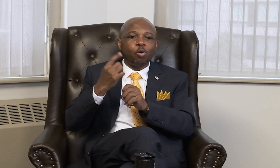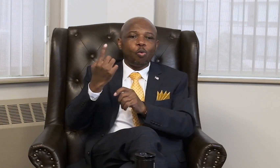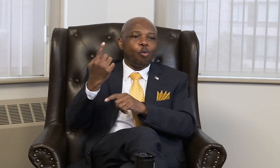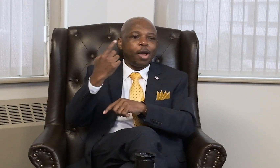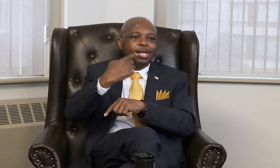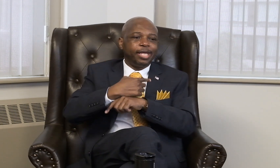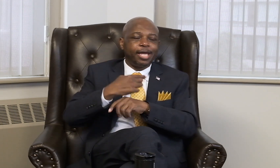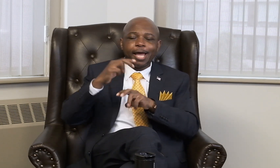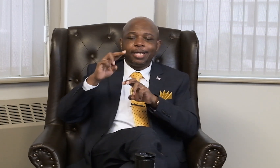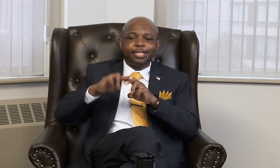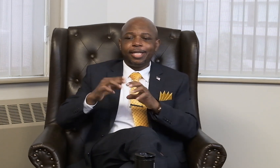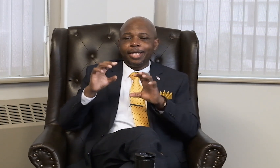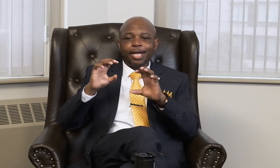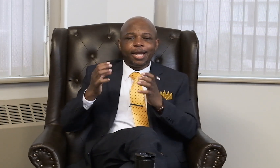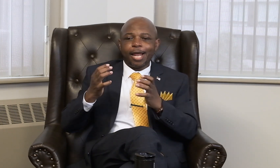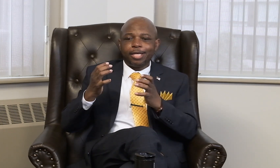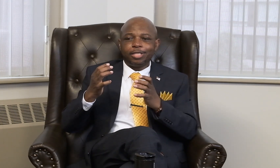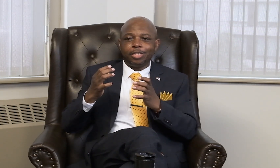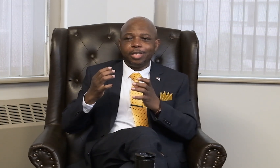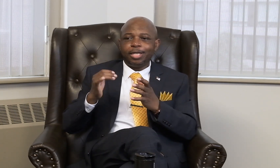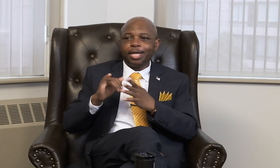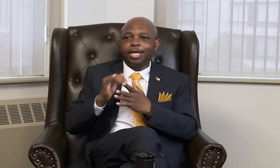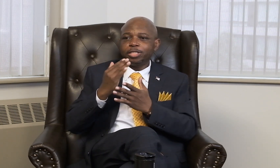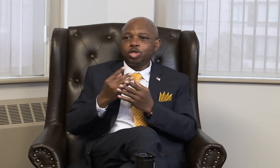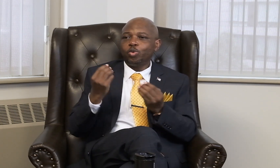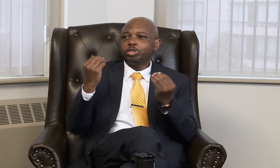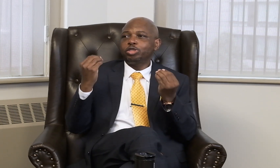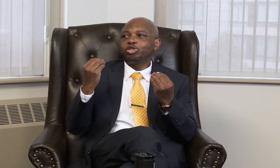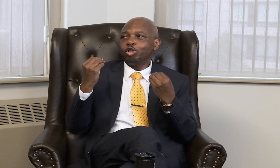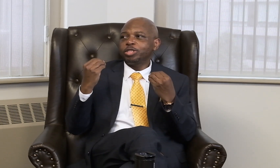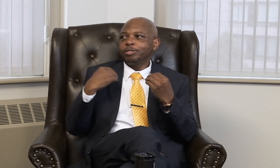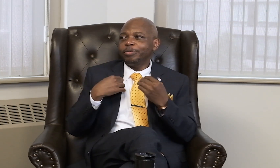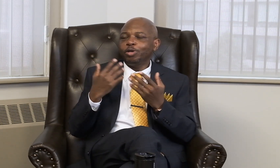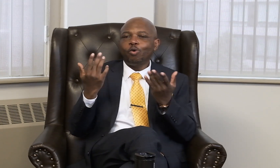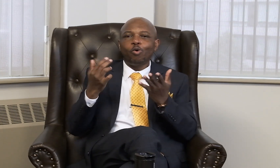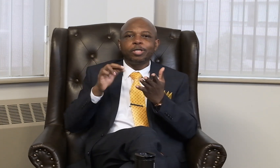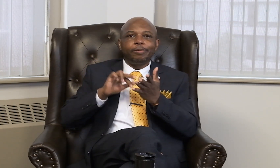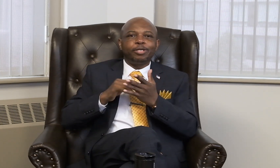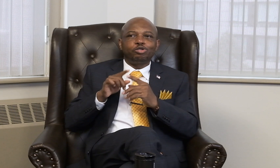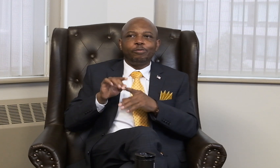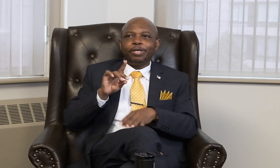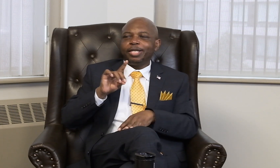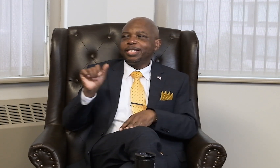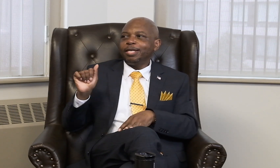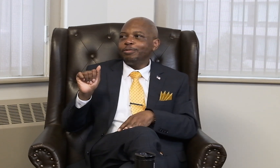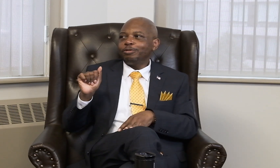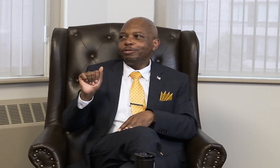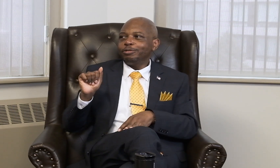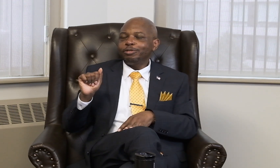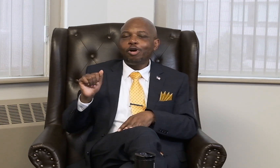not even one day went by while sitting in class did I have someone teach me what it means to be